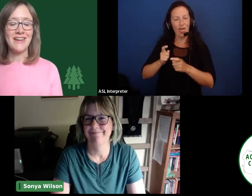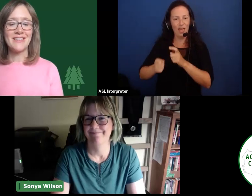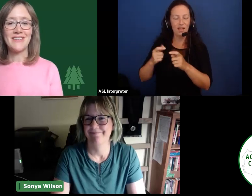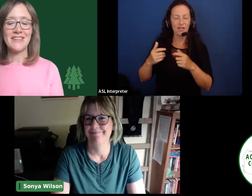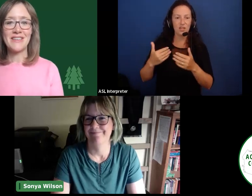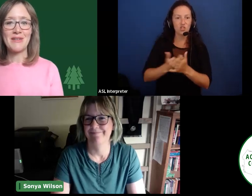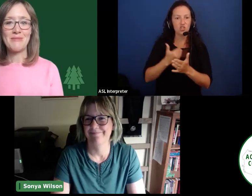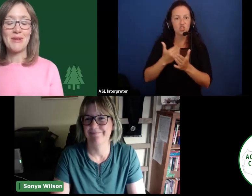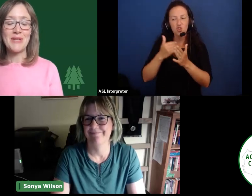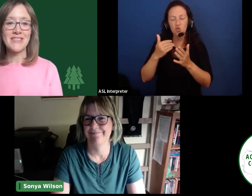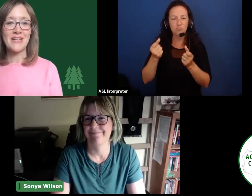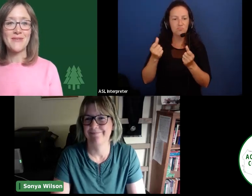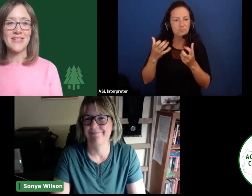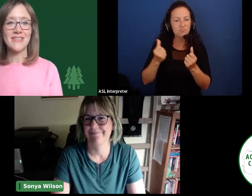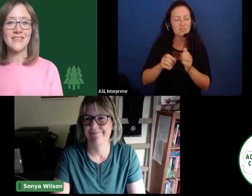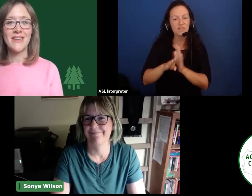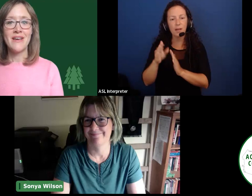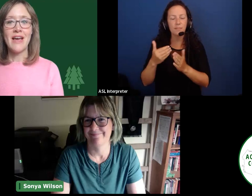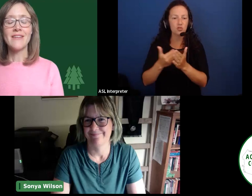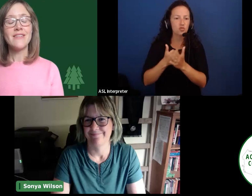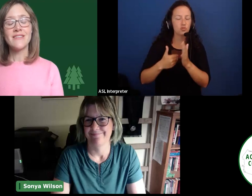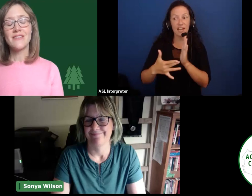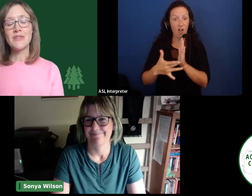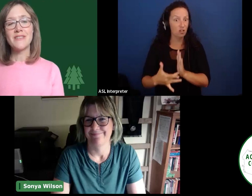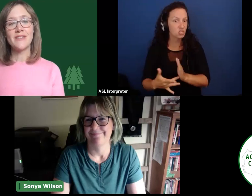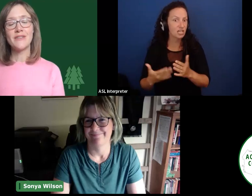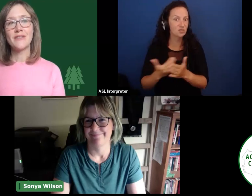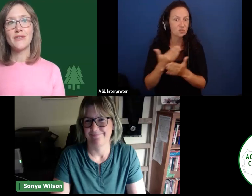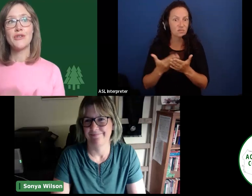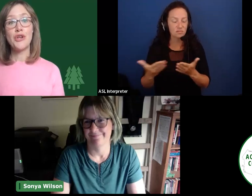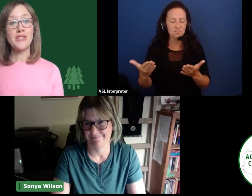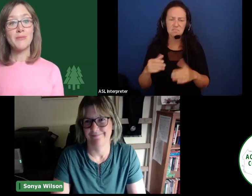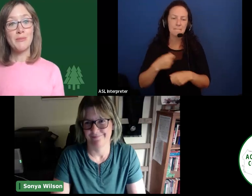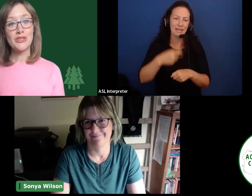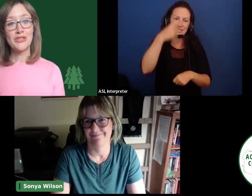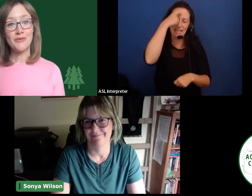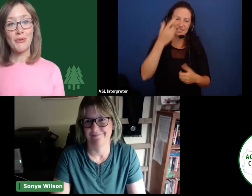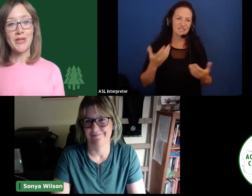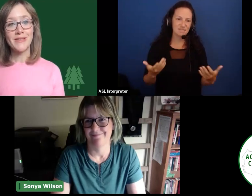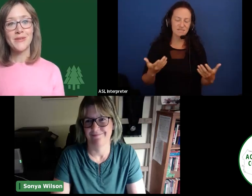I think that that makes it a ton of sense and isn't a reason. Not to be pushing forward